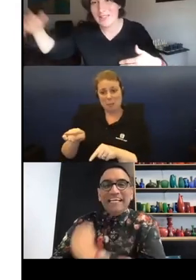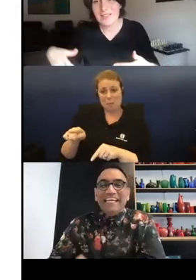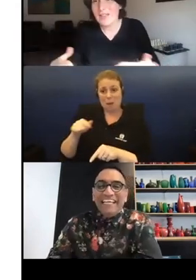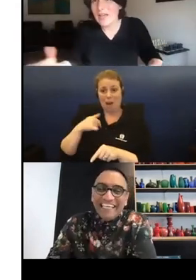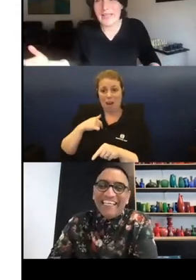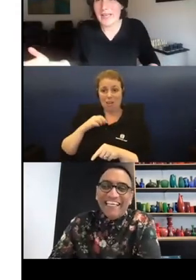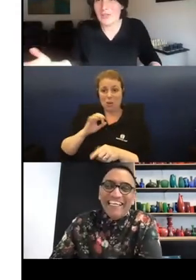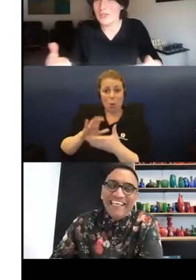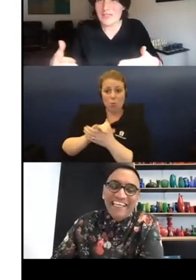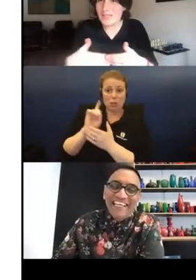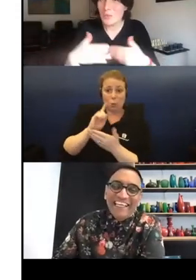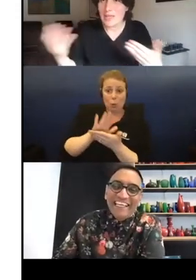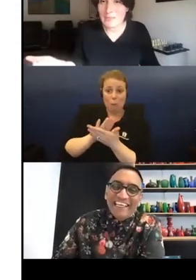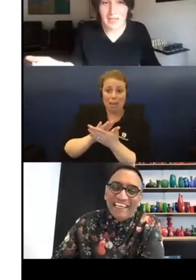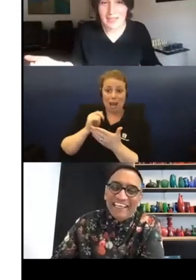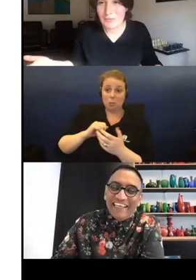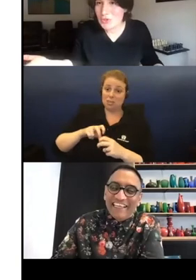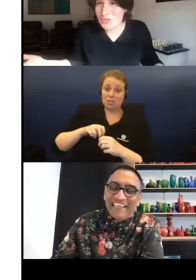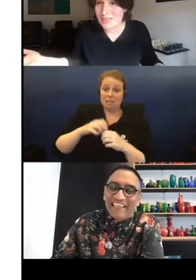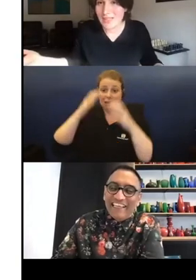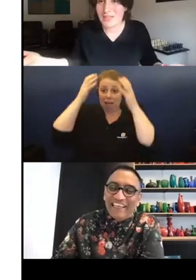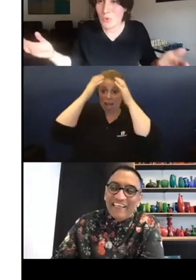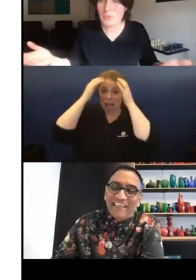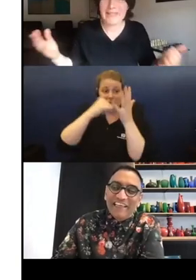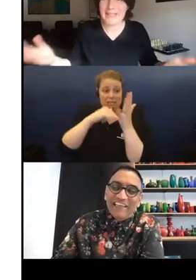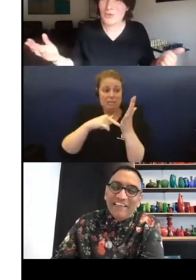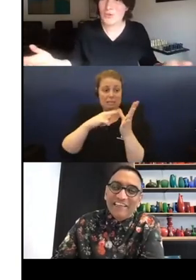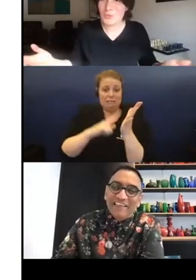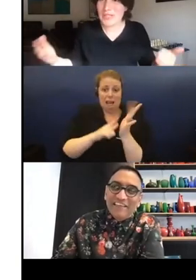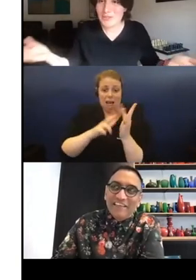lying there you didn't think twice about it it was just like a normal thing to do what else do you do